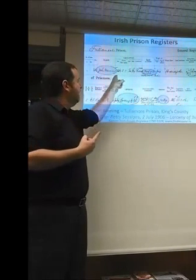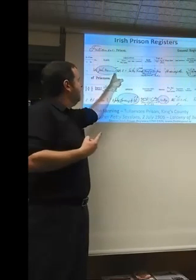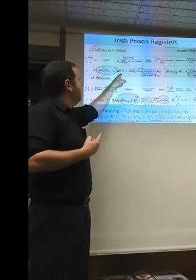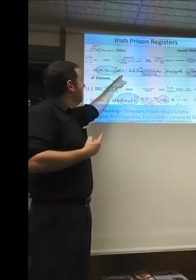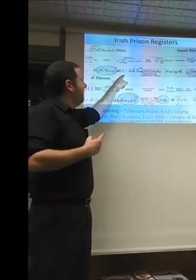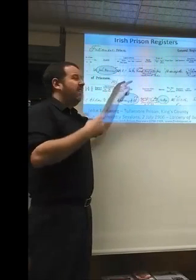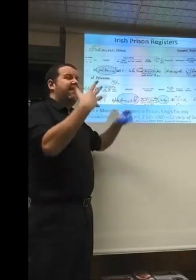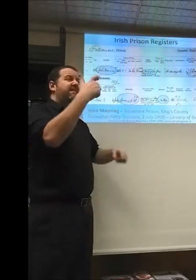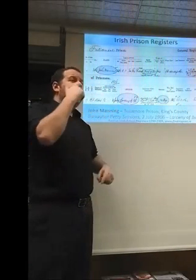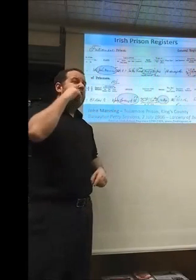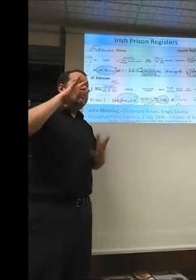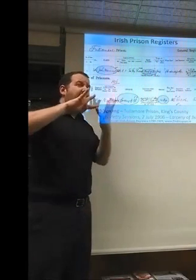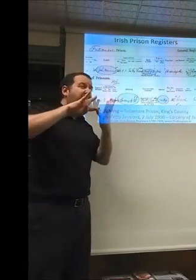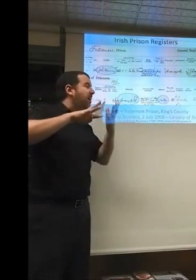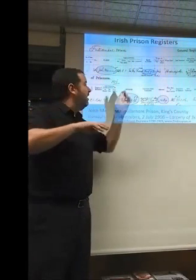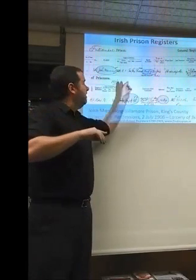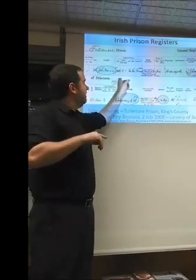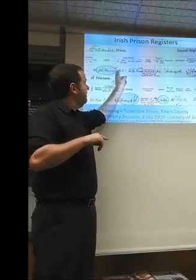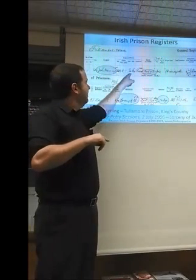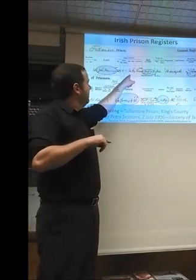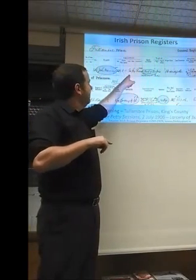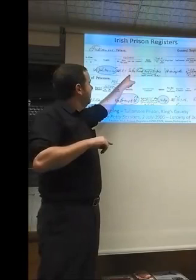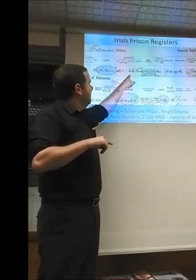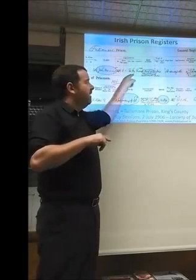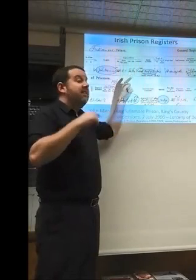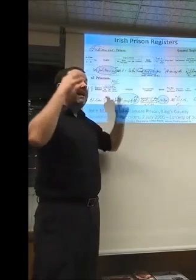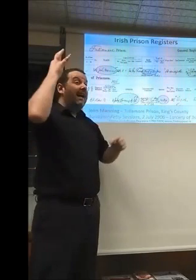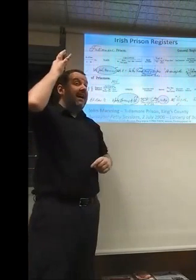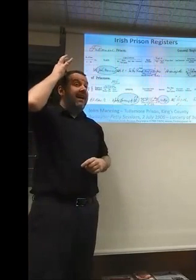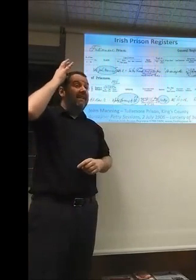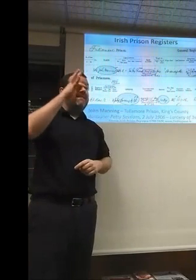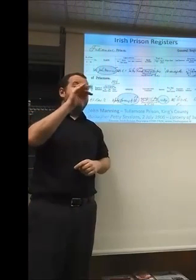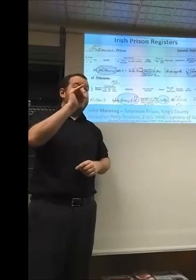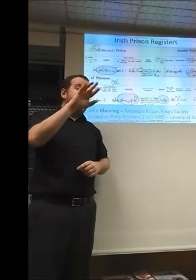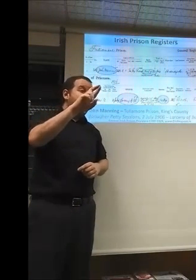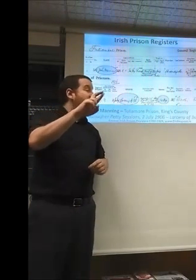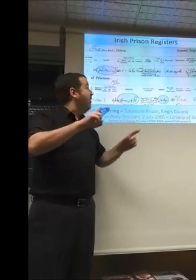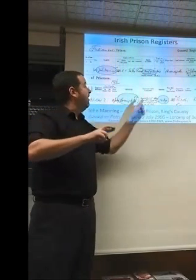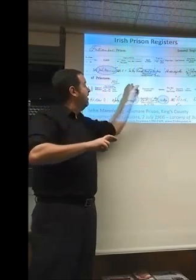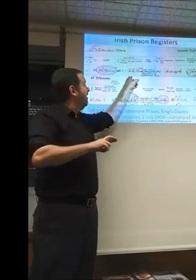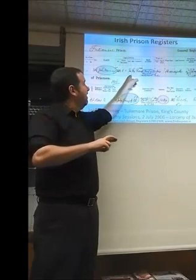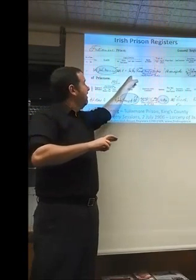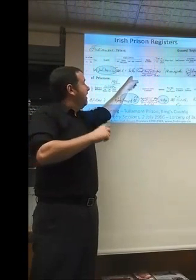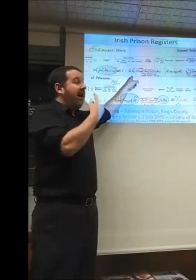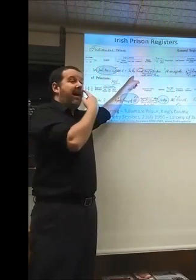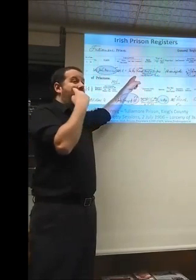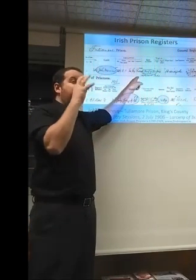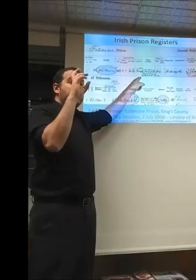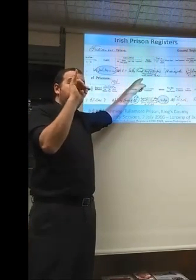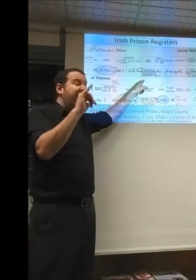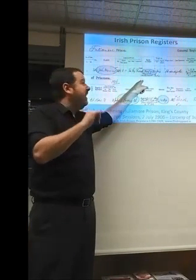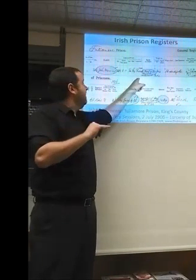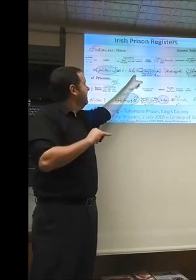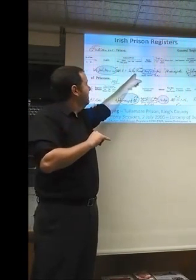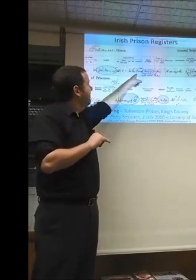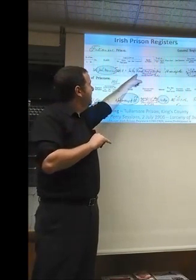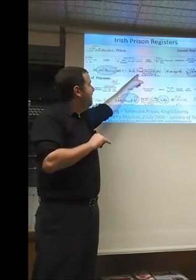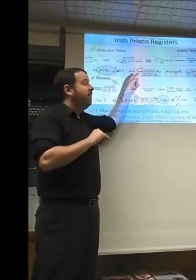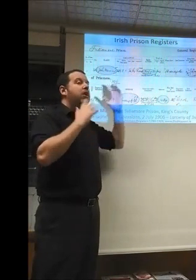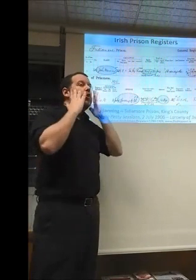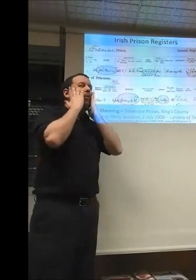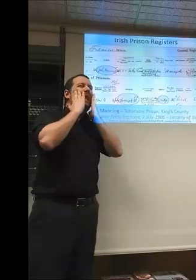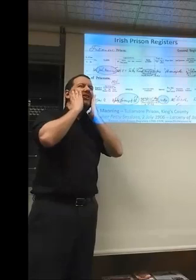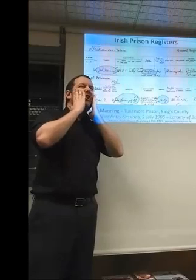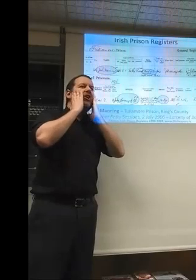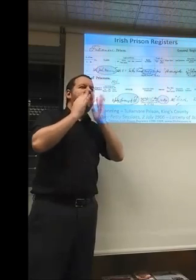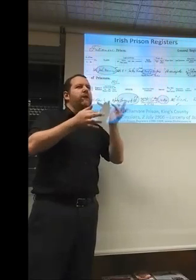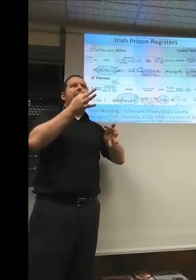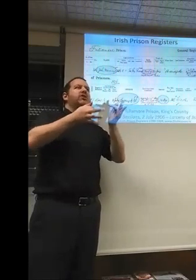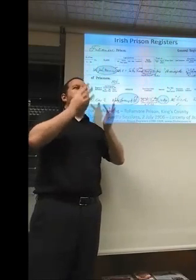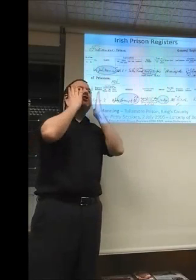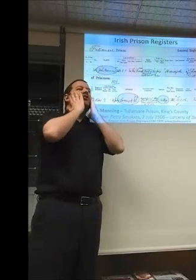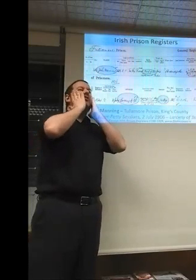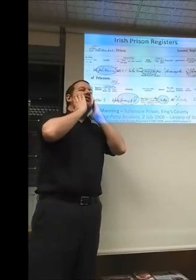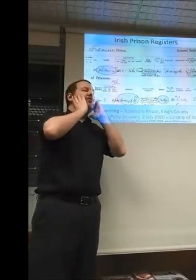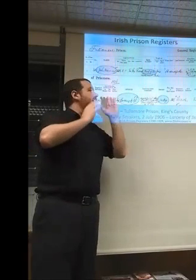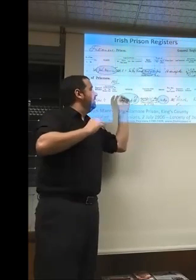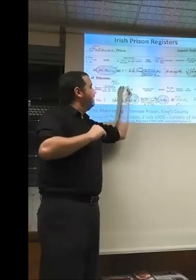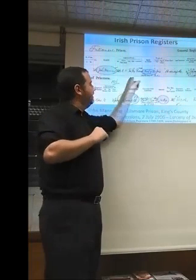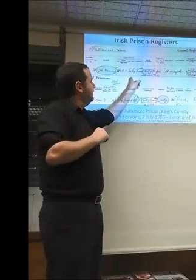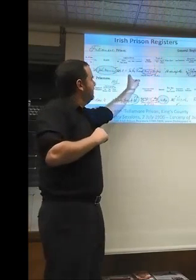So who do you think the interpreters were?